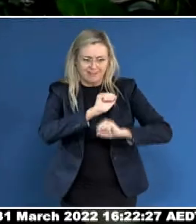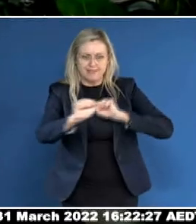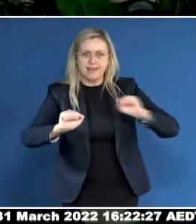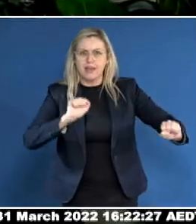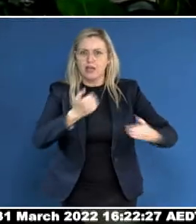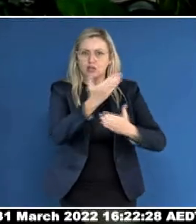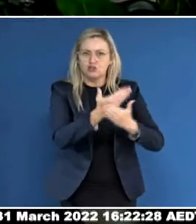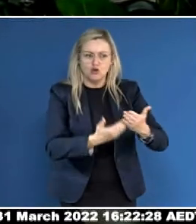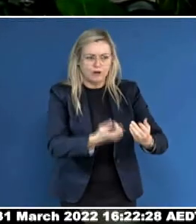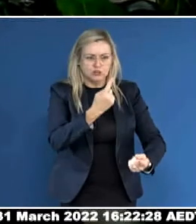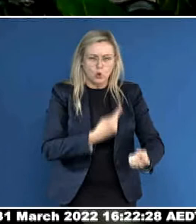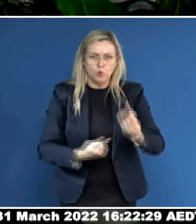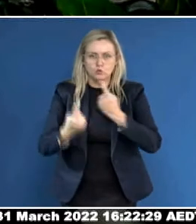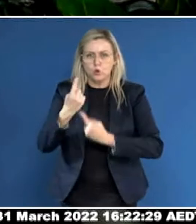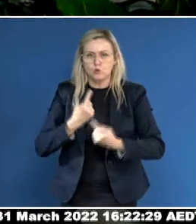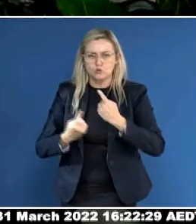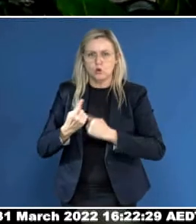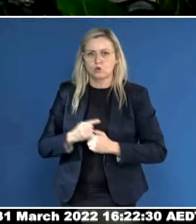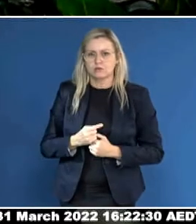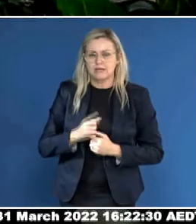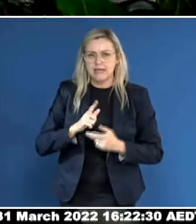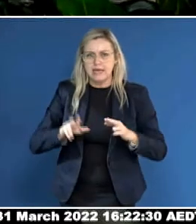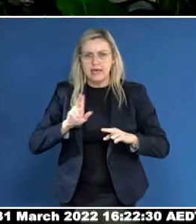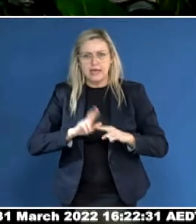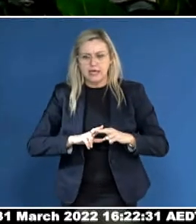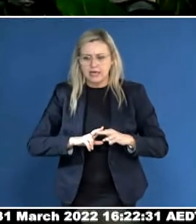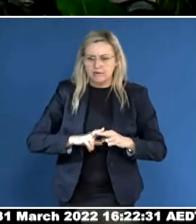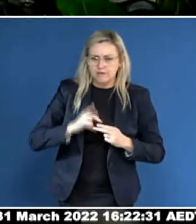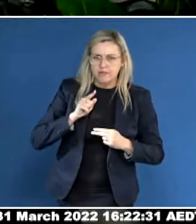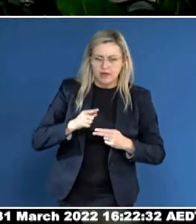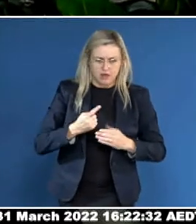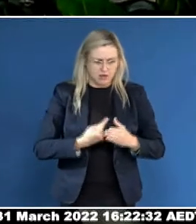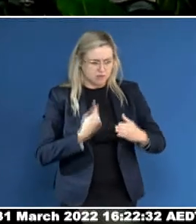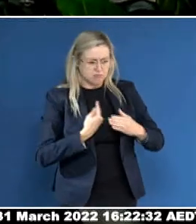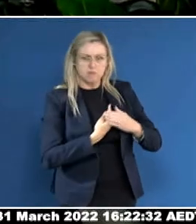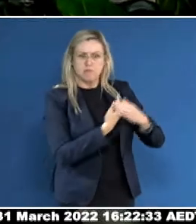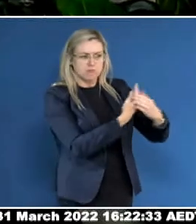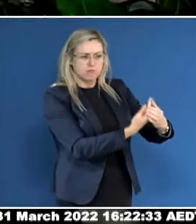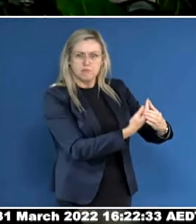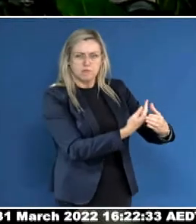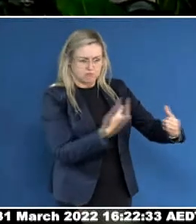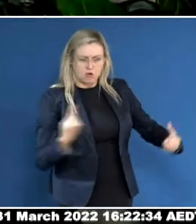of isolation and not having peers to get advice from or just generally feel like